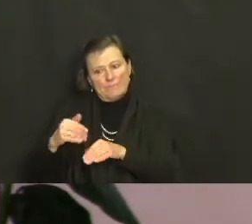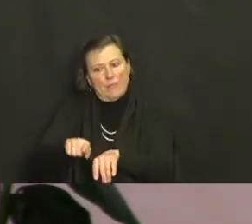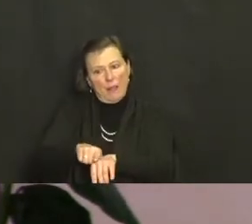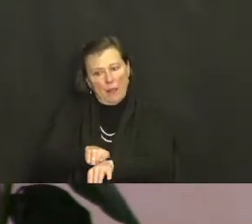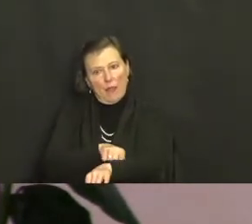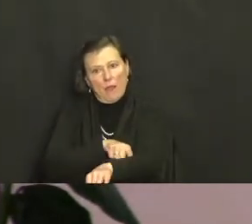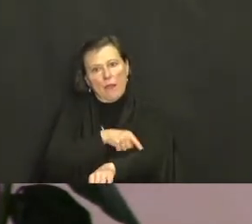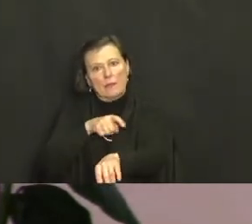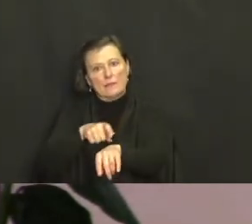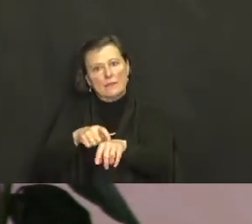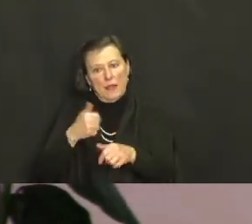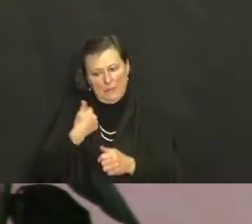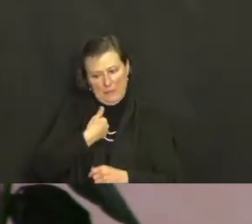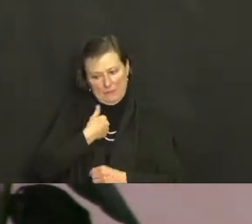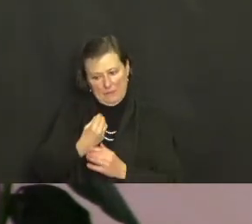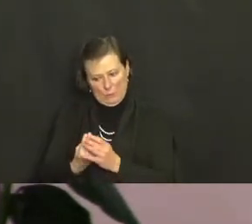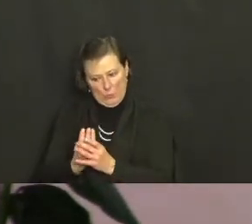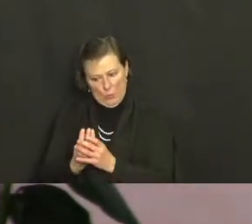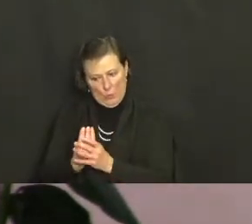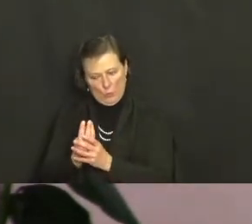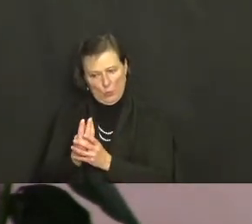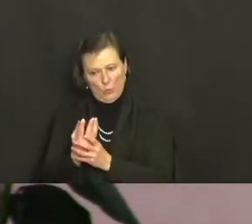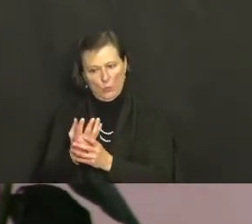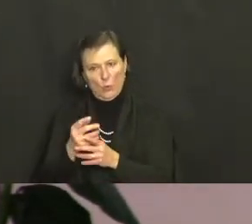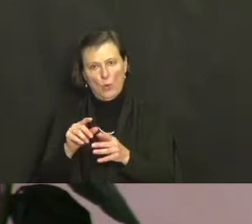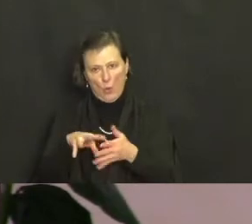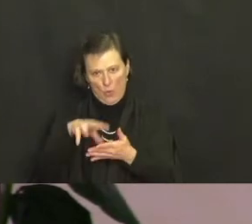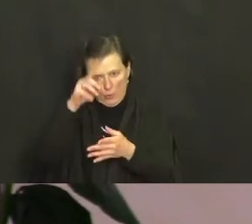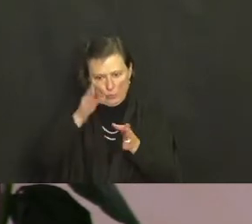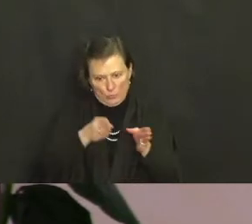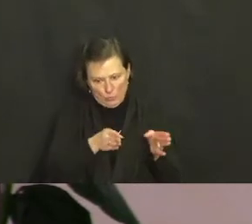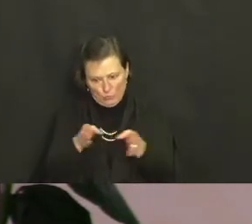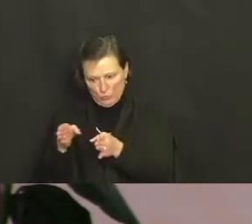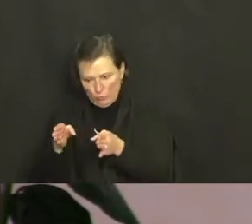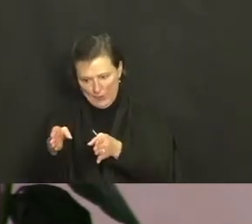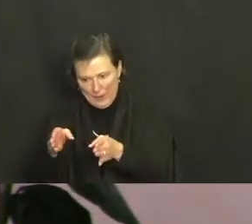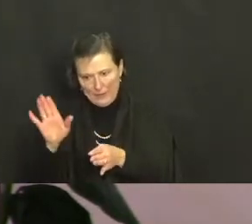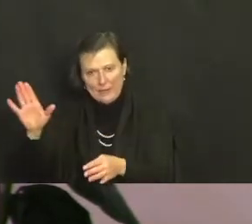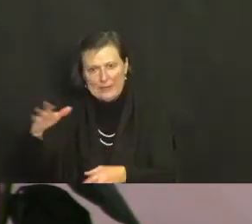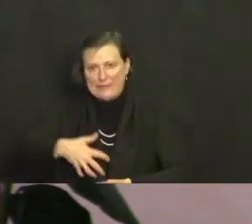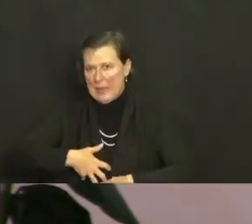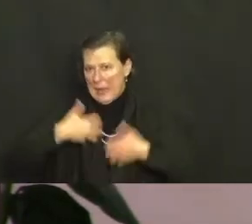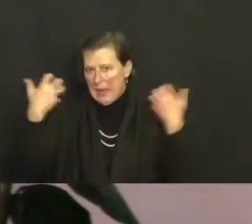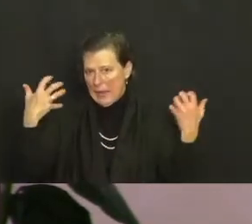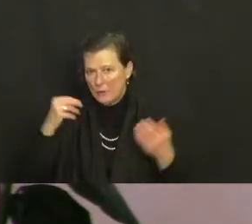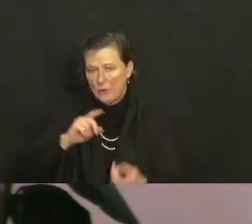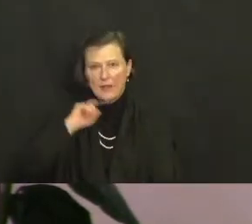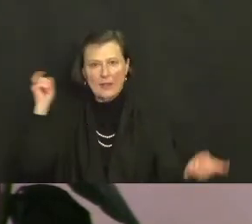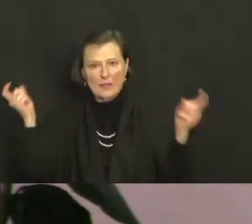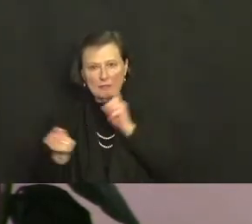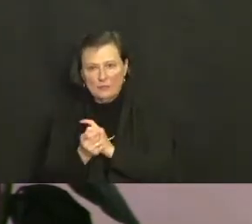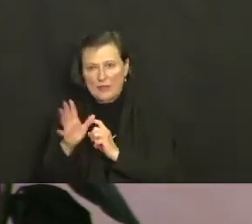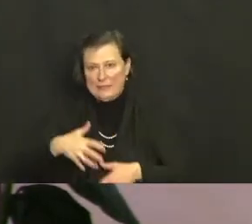he learned to channel his anger and transform that energy, that angry energy - don't try